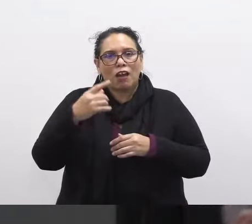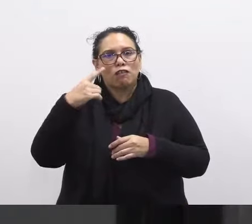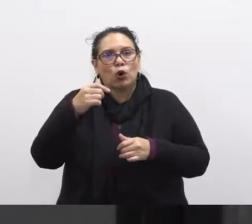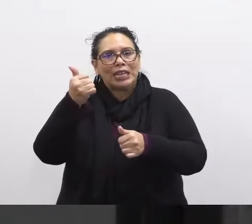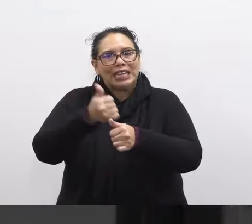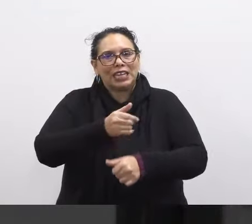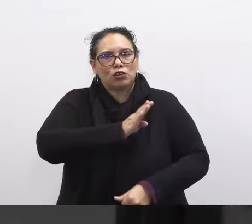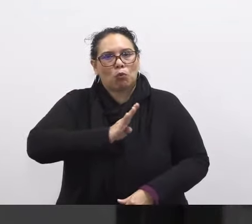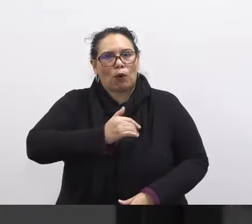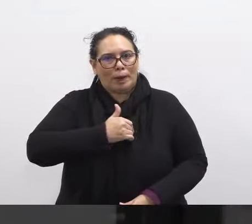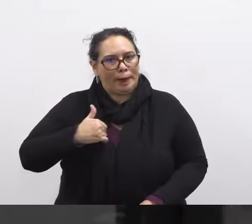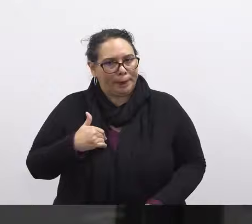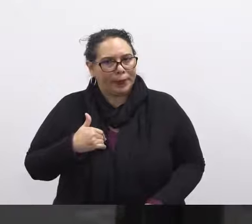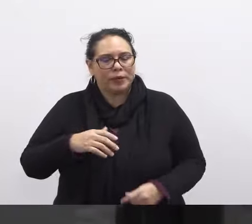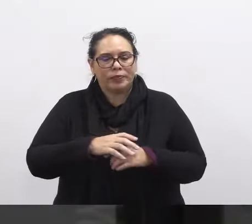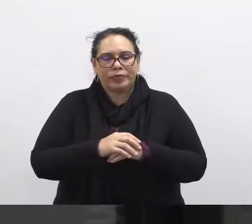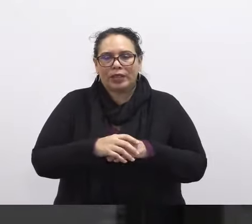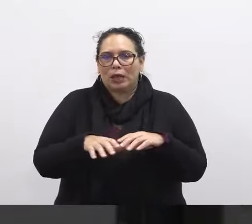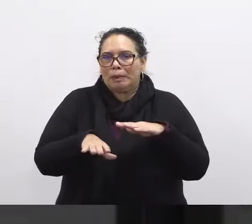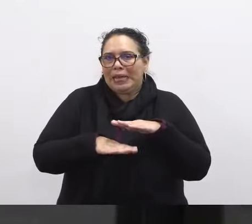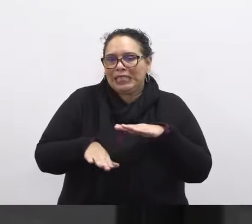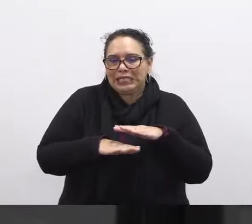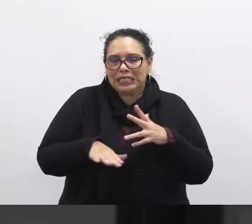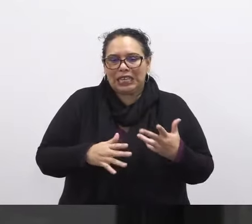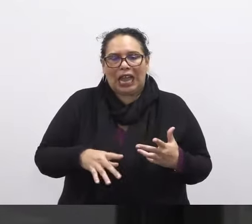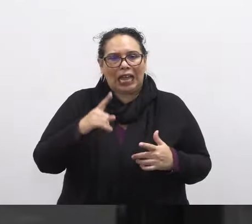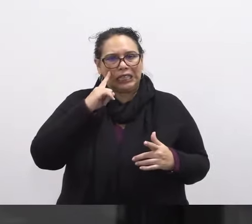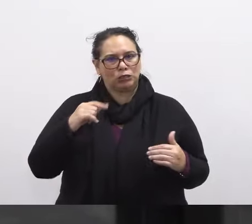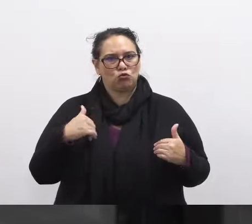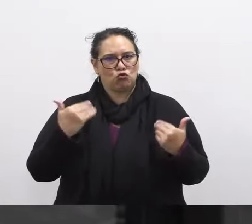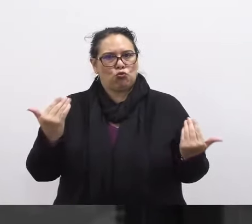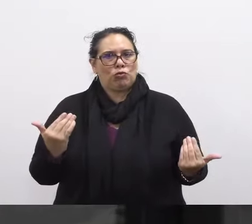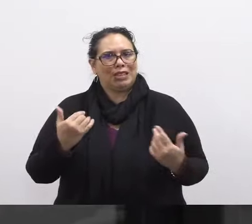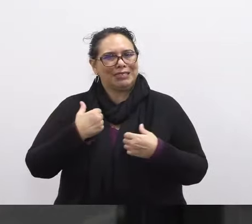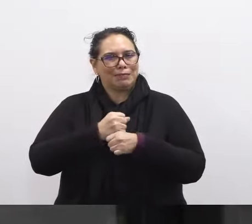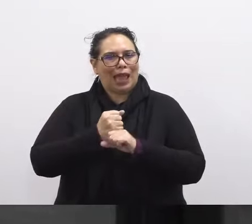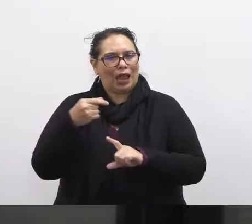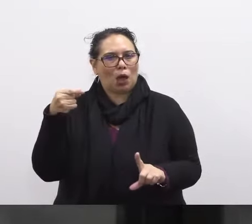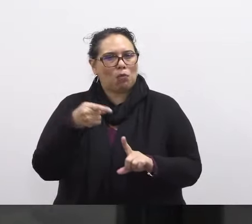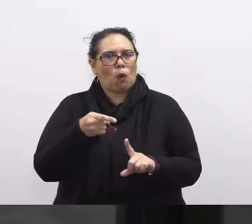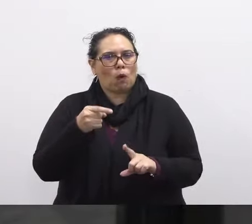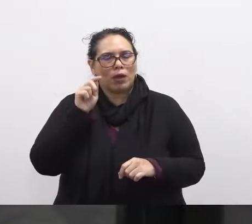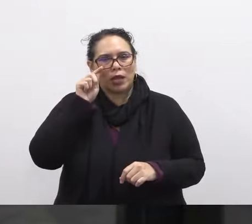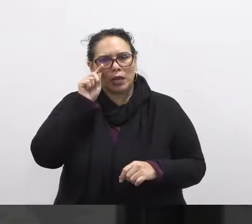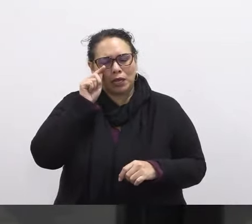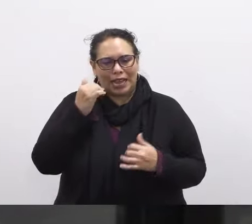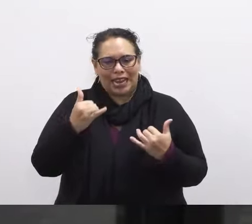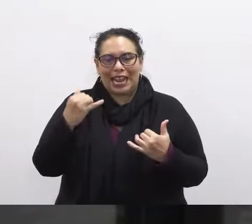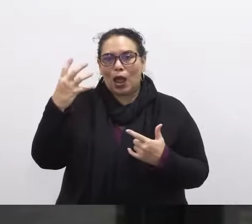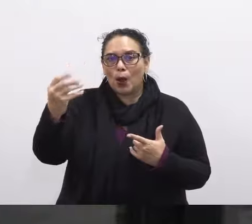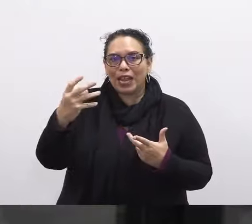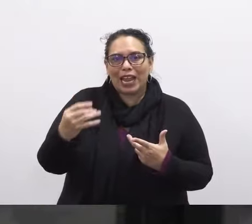And basically, I think the youth have made their point. And now they're out here talking with the teachers